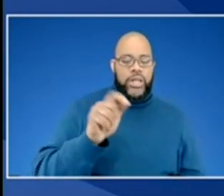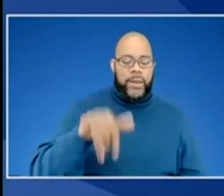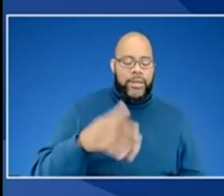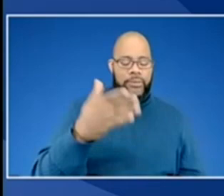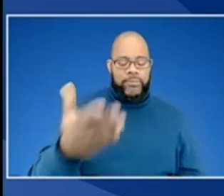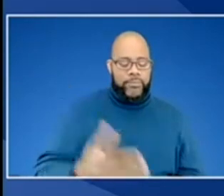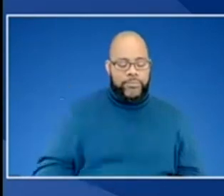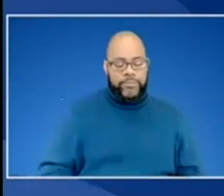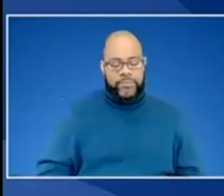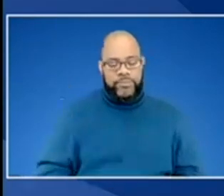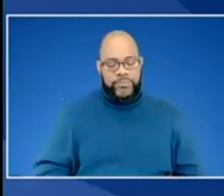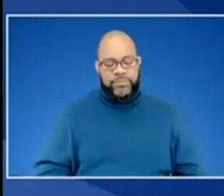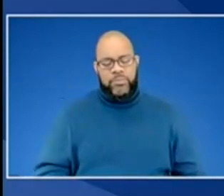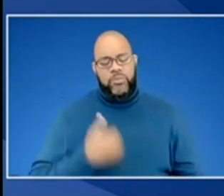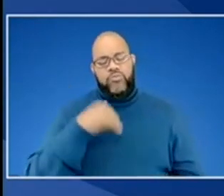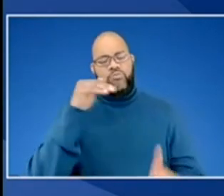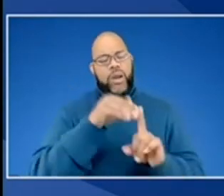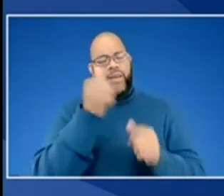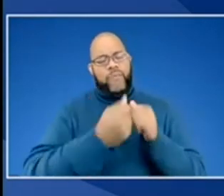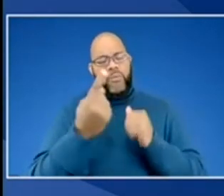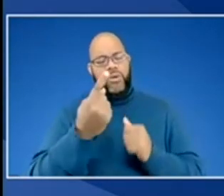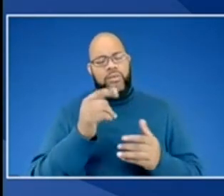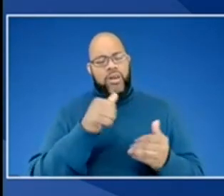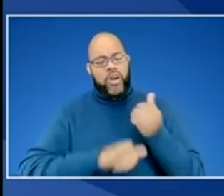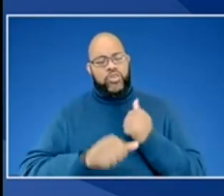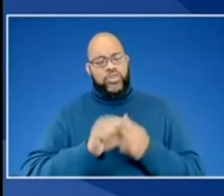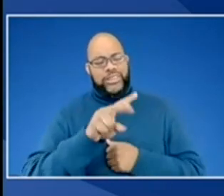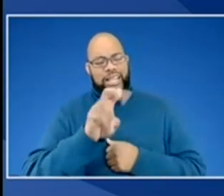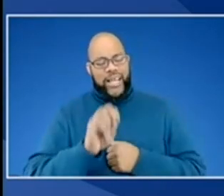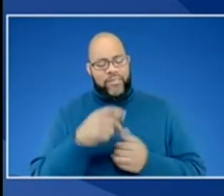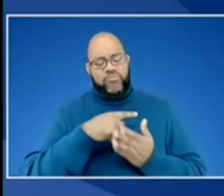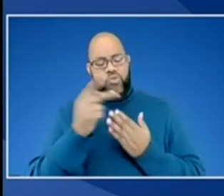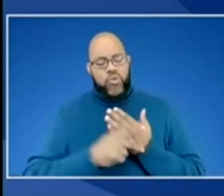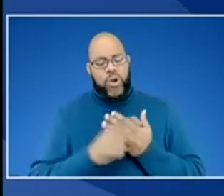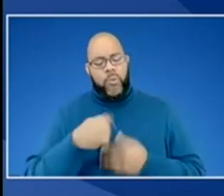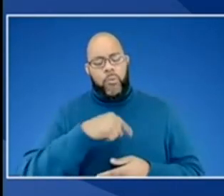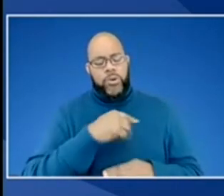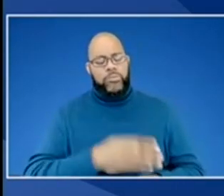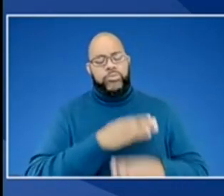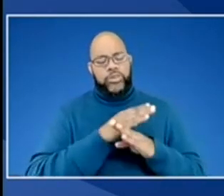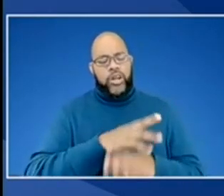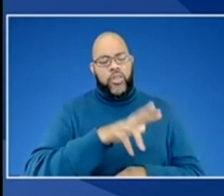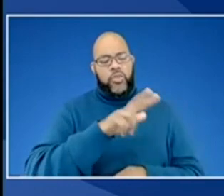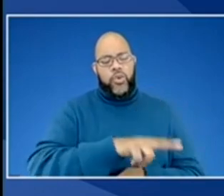We want to remind everyone that under the SAVE program, we protect 33,000 for a